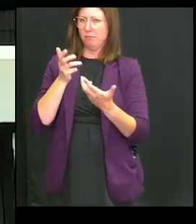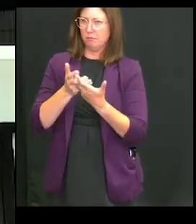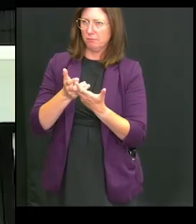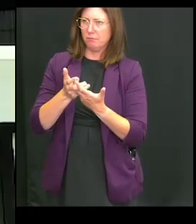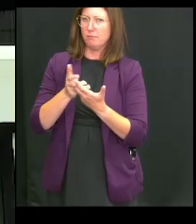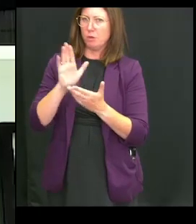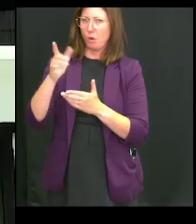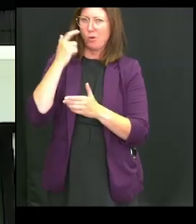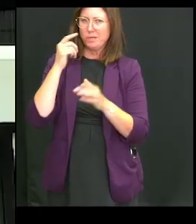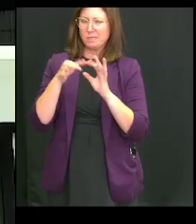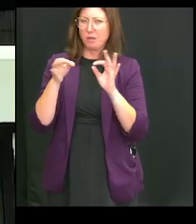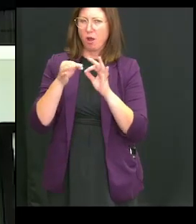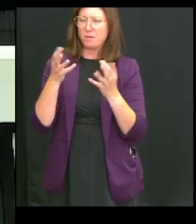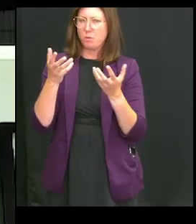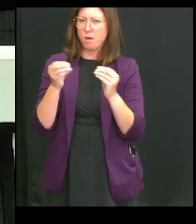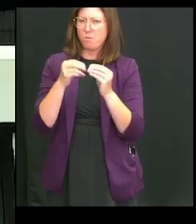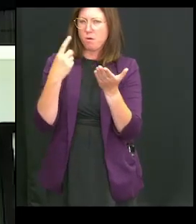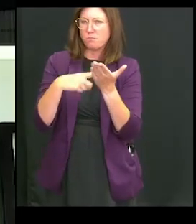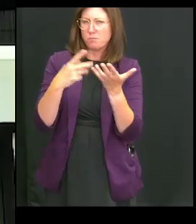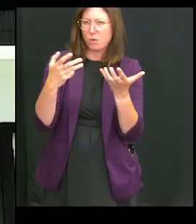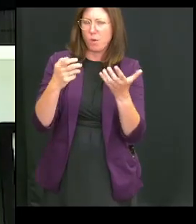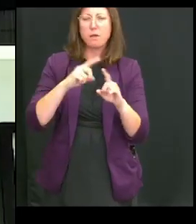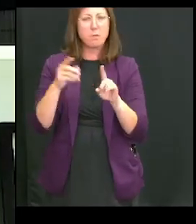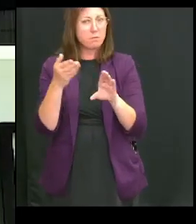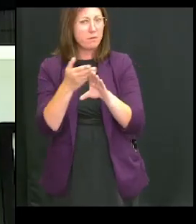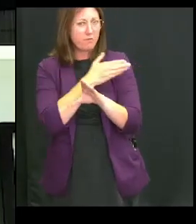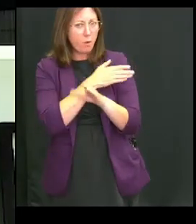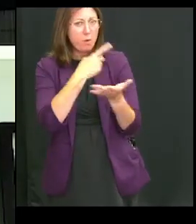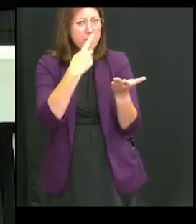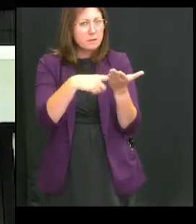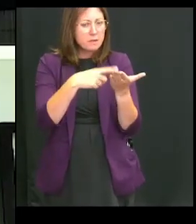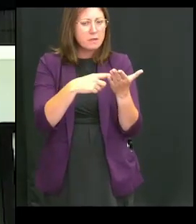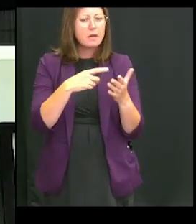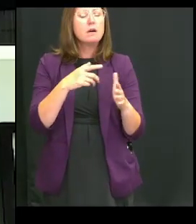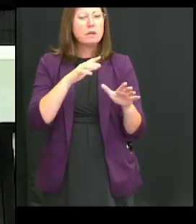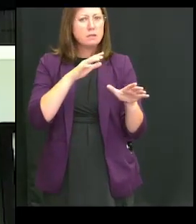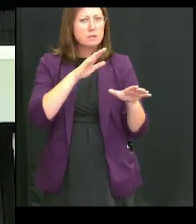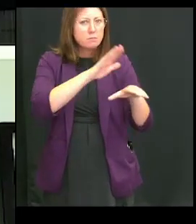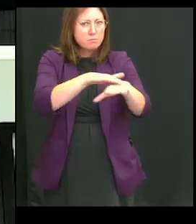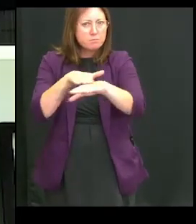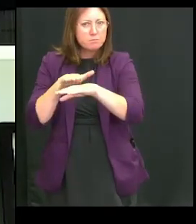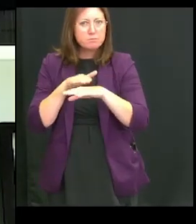But first before we get into the discussion, I want to remind our participants that you can ask questions.